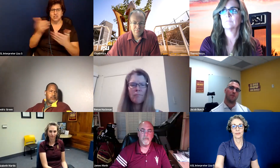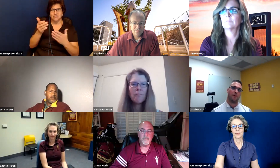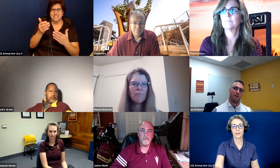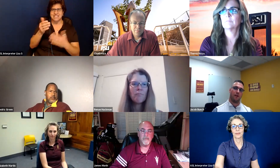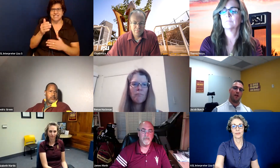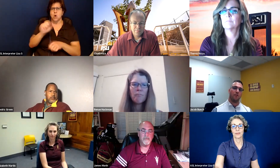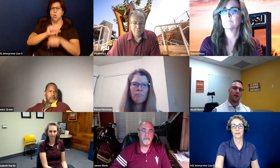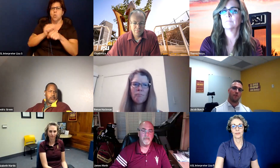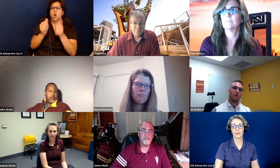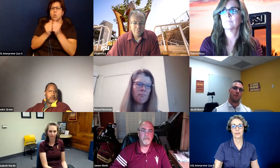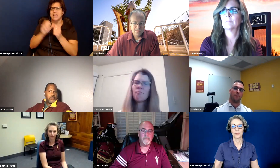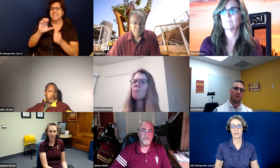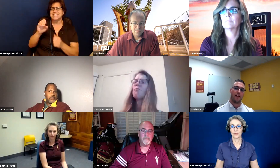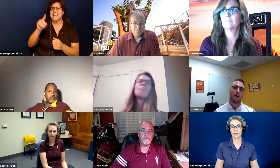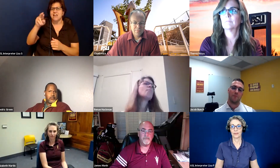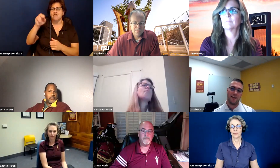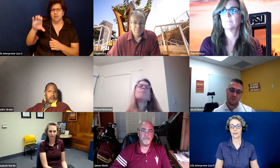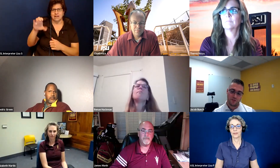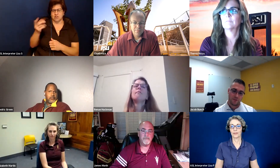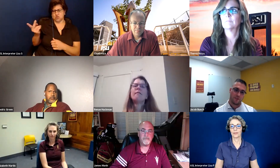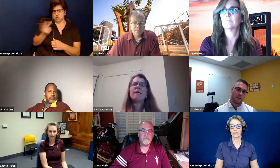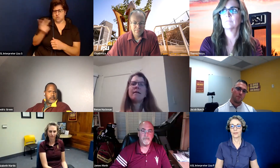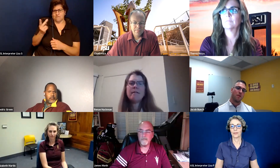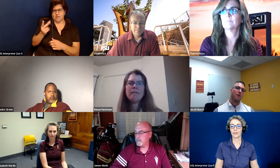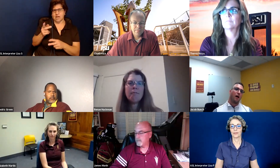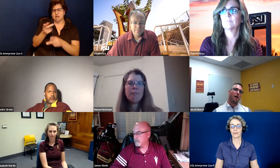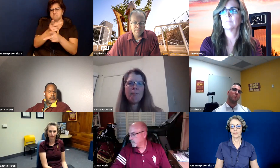We together oversee that accommodation service area.